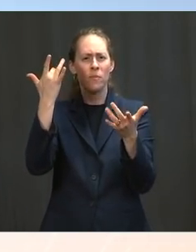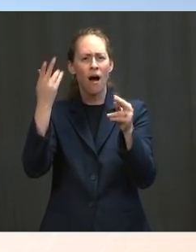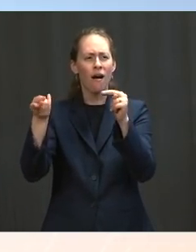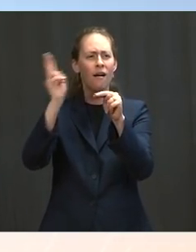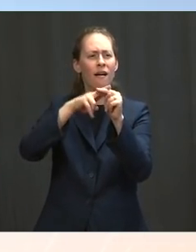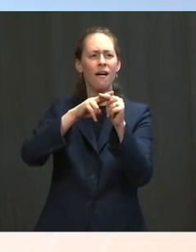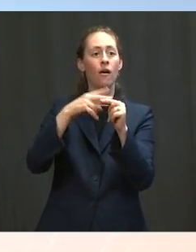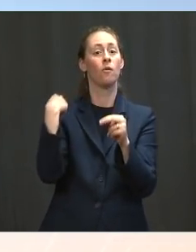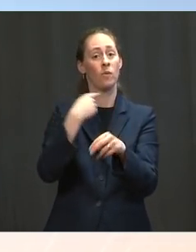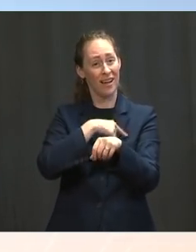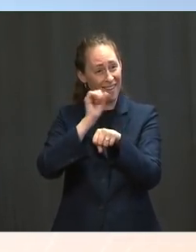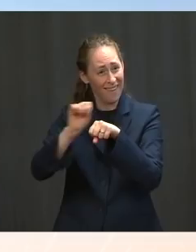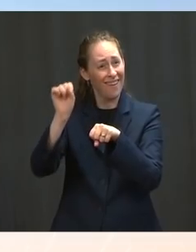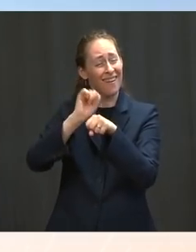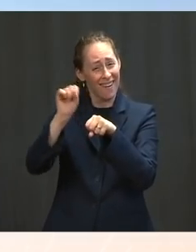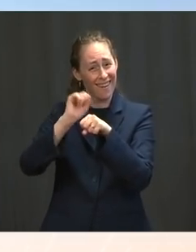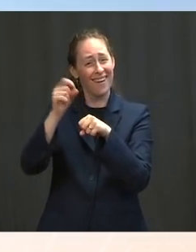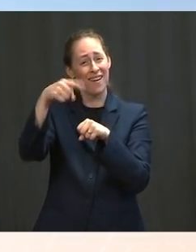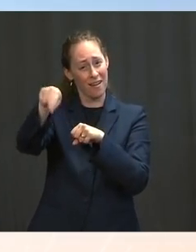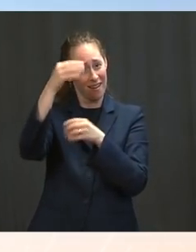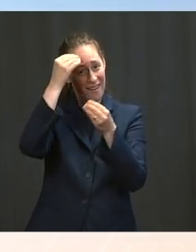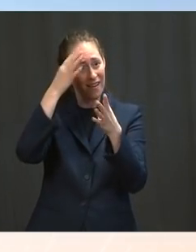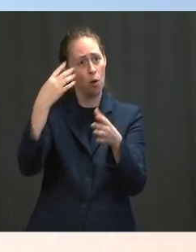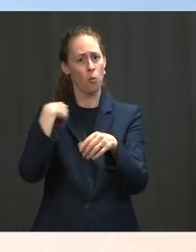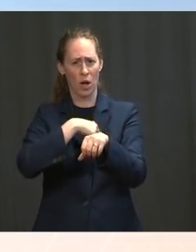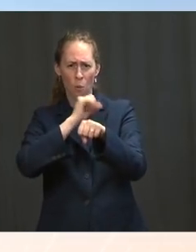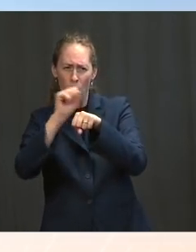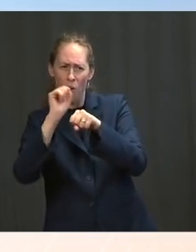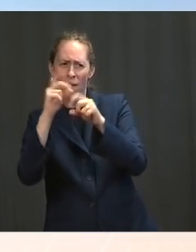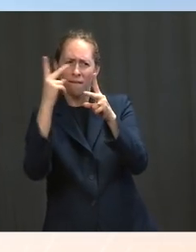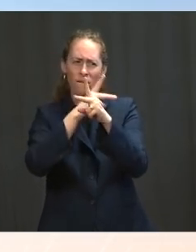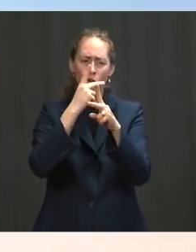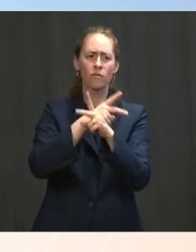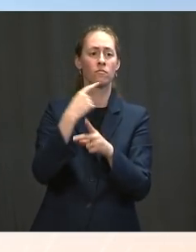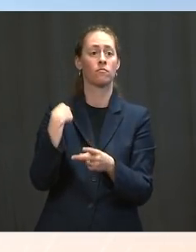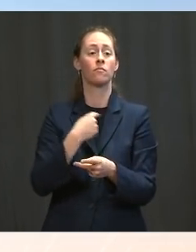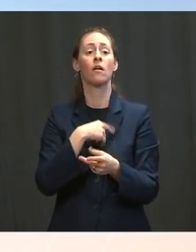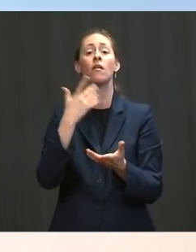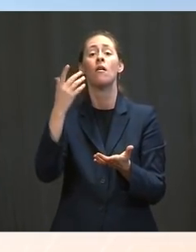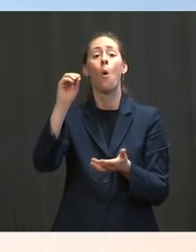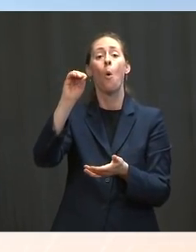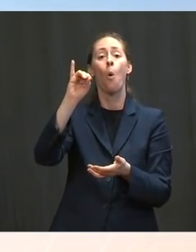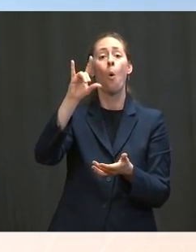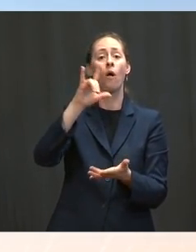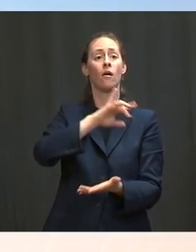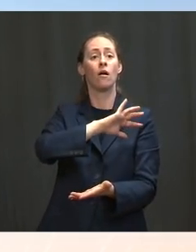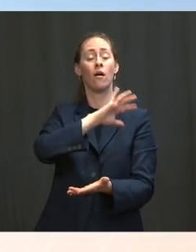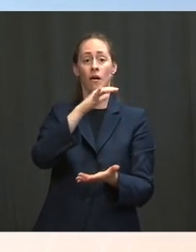and certainly the supply availability of oil has a huge impact. I would also say that ensuring Americans